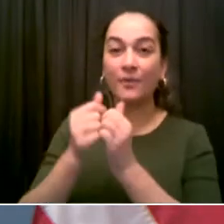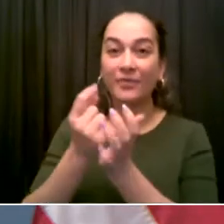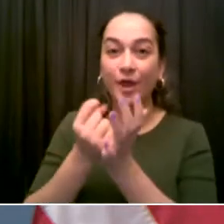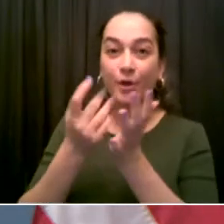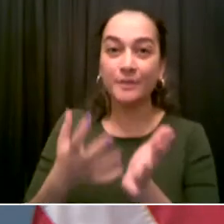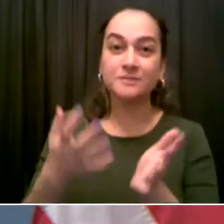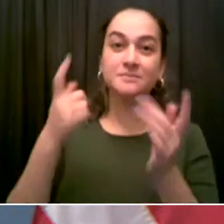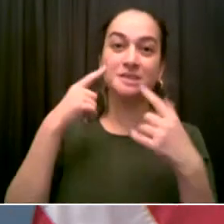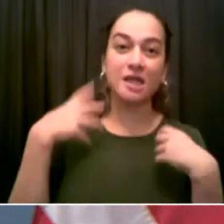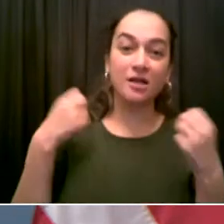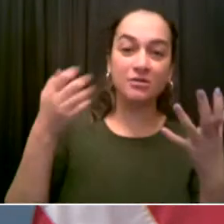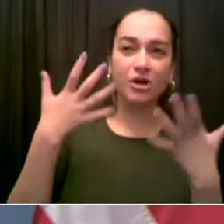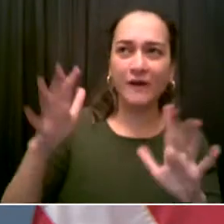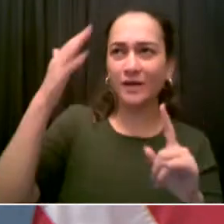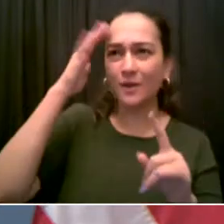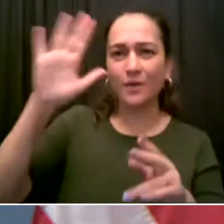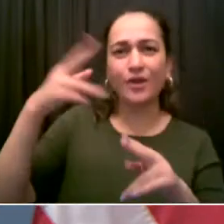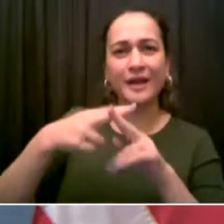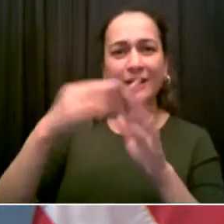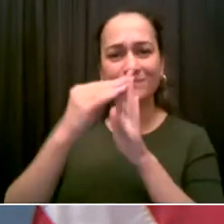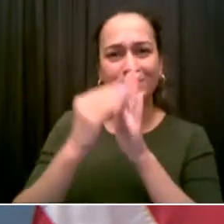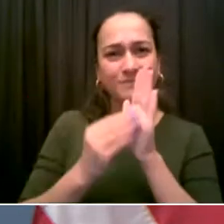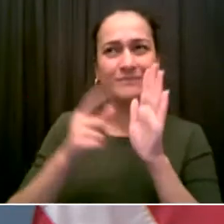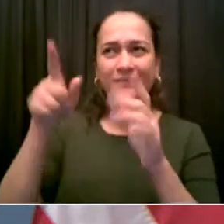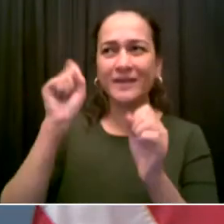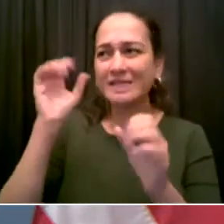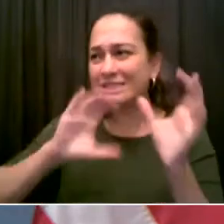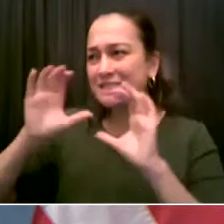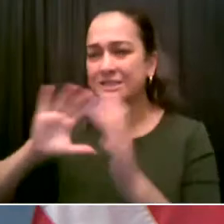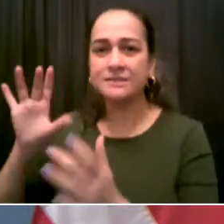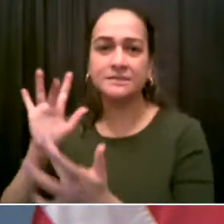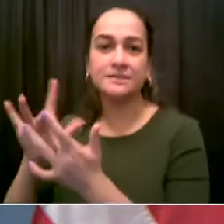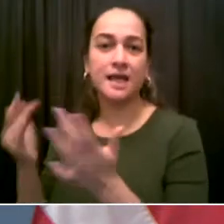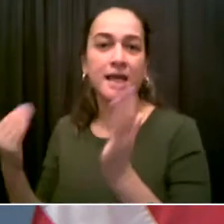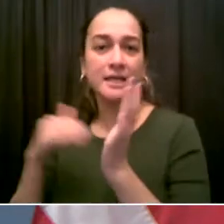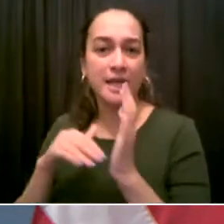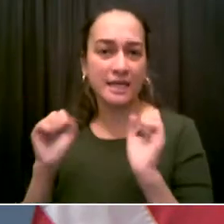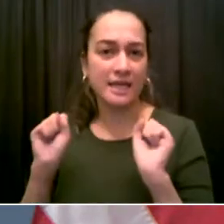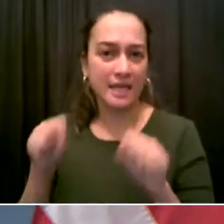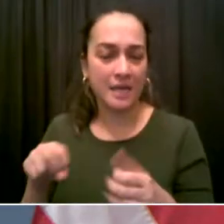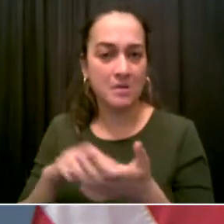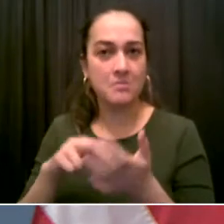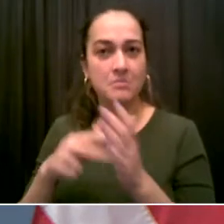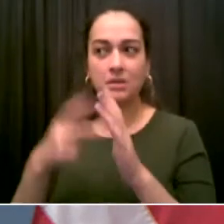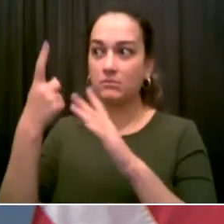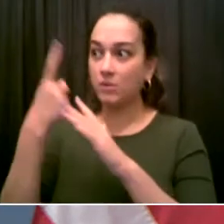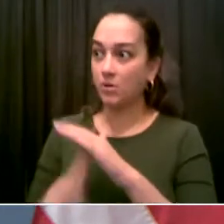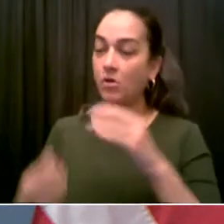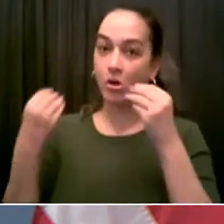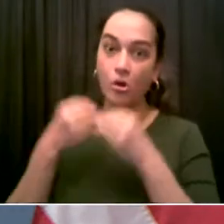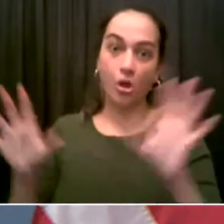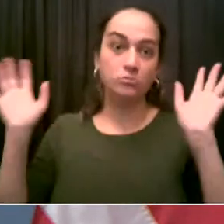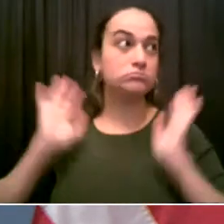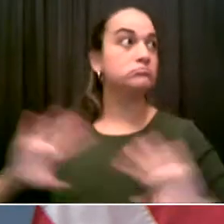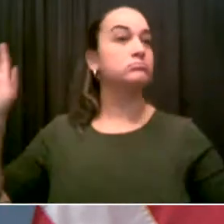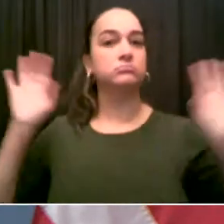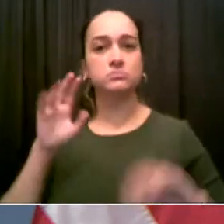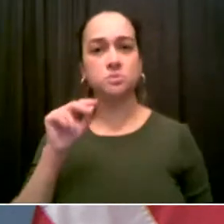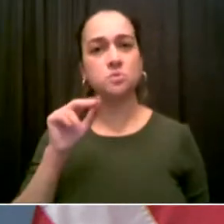WAS SETTING HTEM IN ONE SETTING AND NOW SERVES THEM IN THE